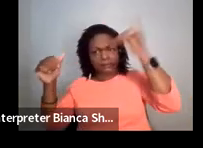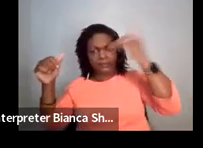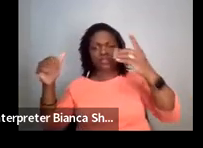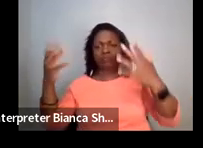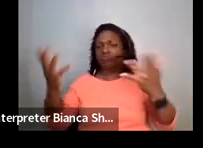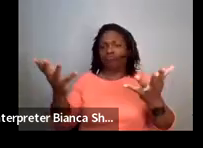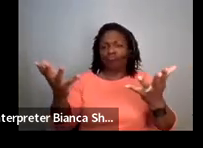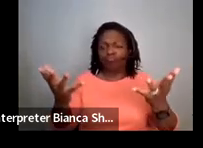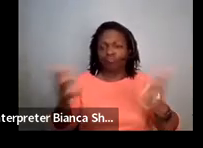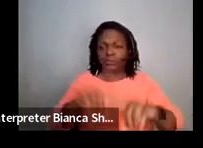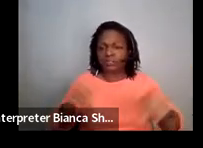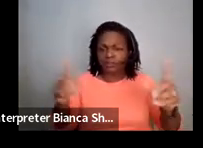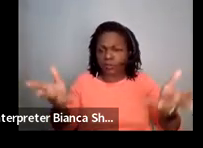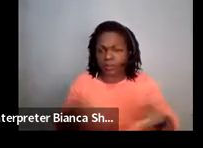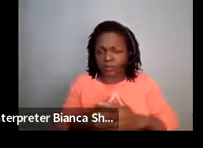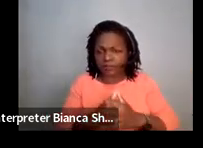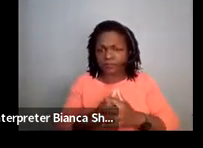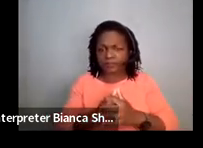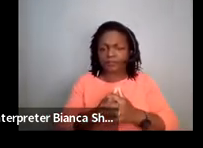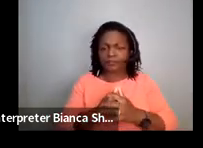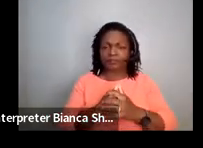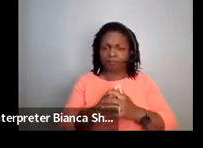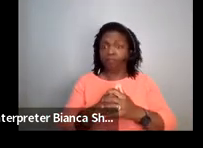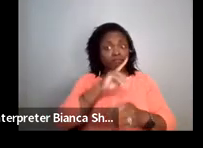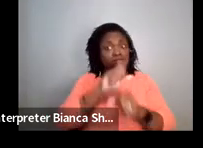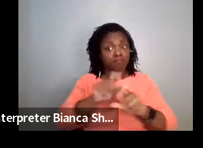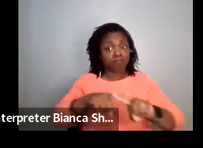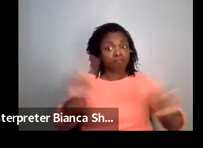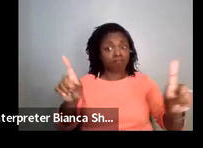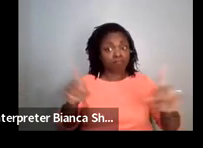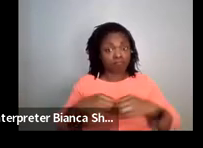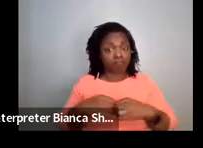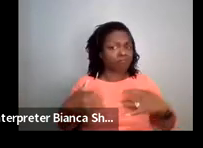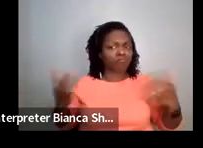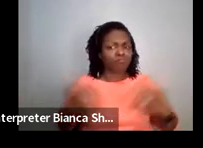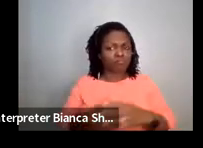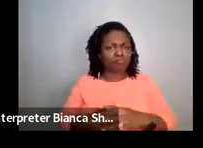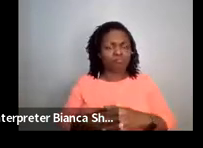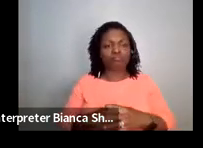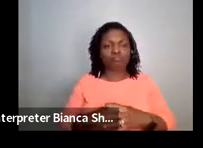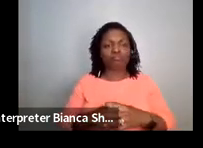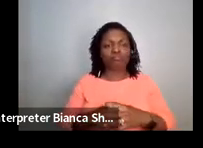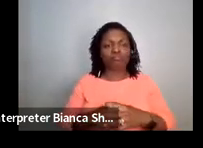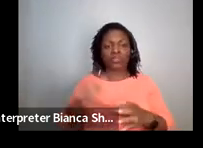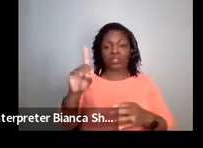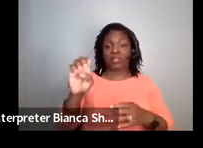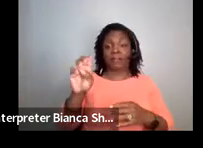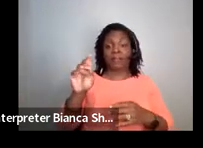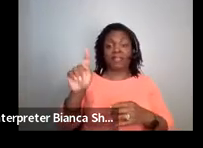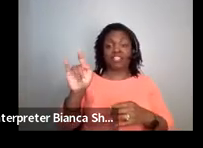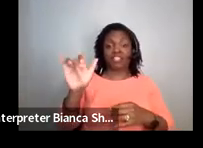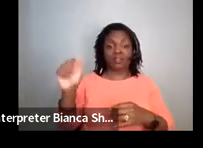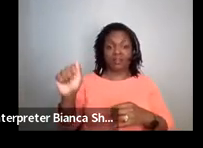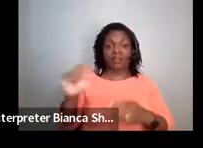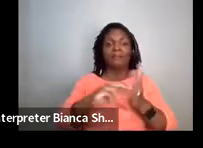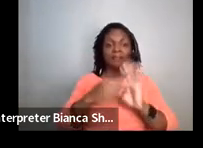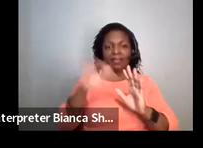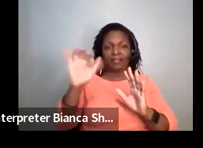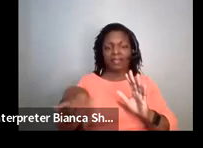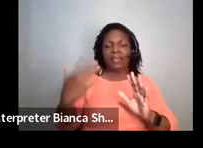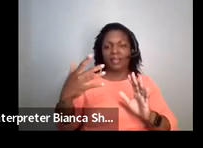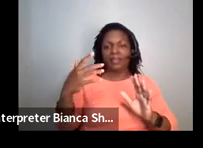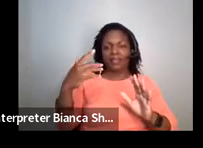Okay, there's a difference, and we want to know it dementia in its simple form is just that the brain is failing it.